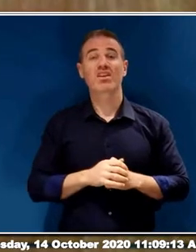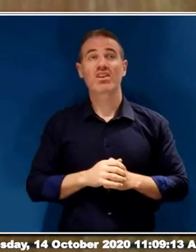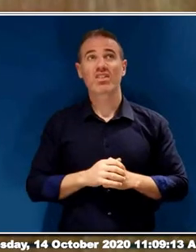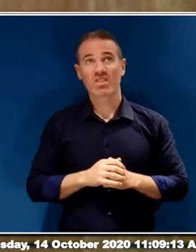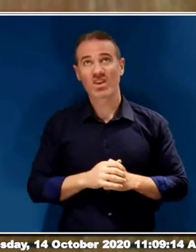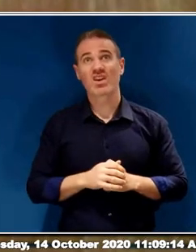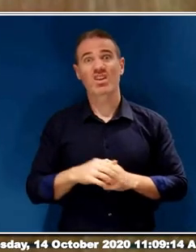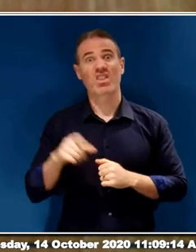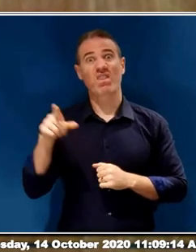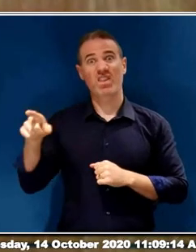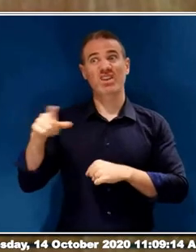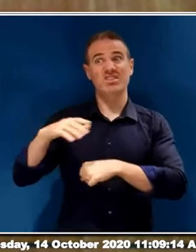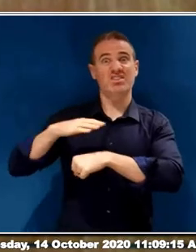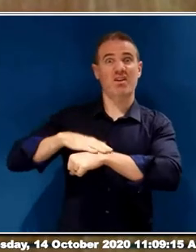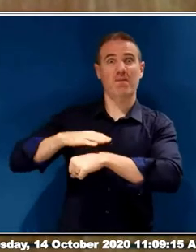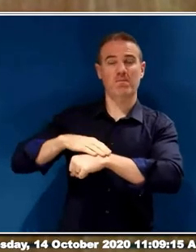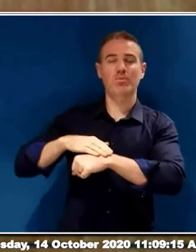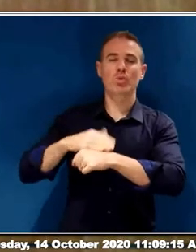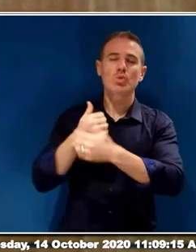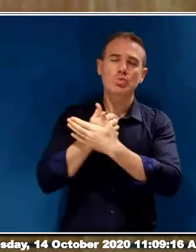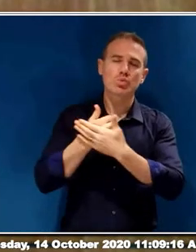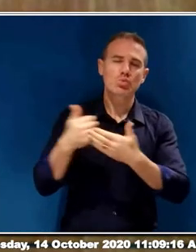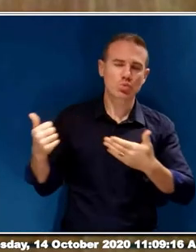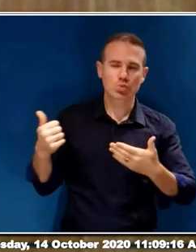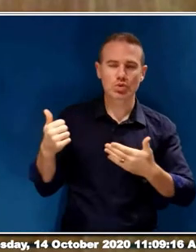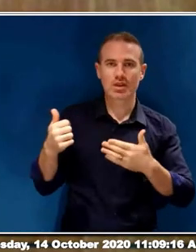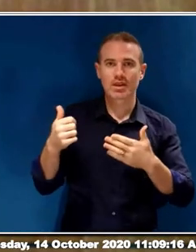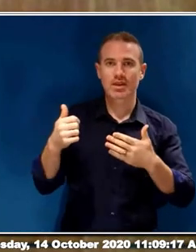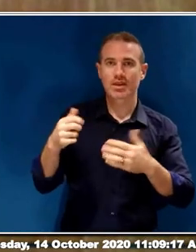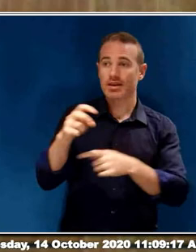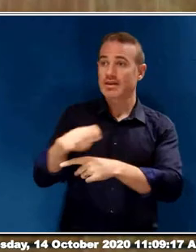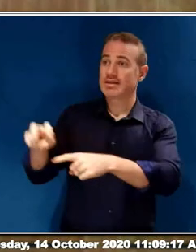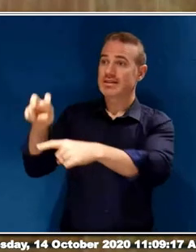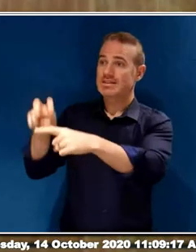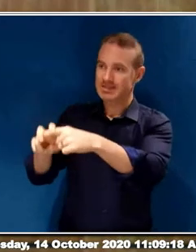when Kobe is in that space, he had been allowed to have his laptop.